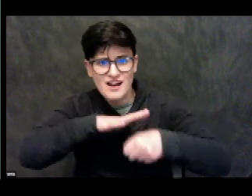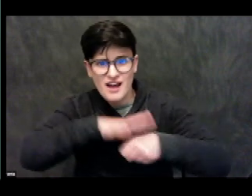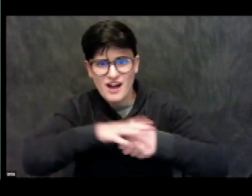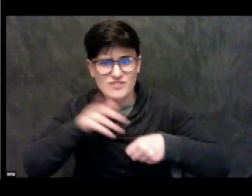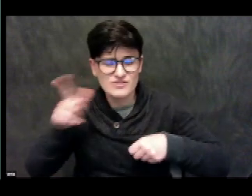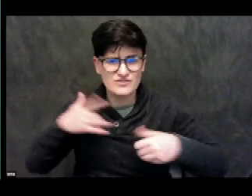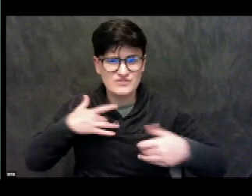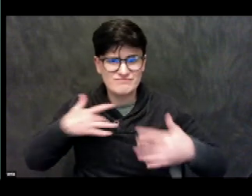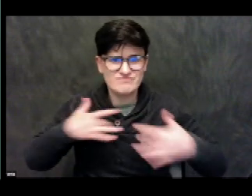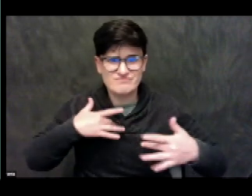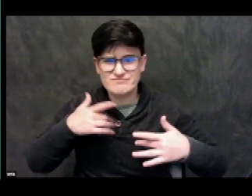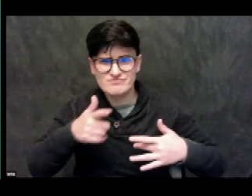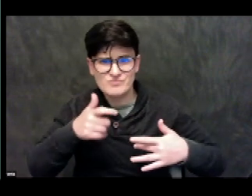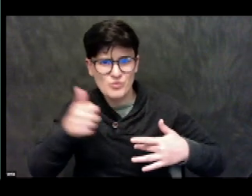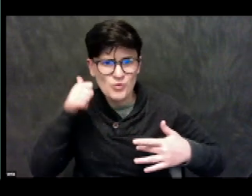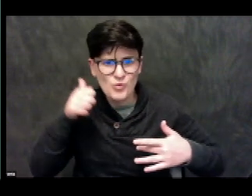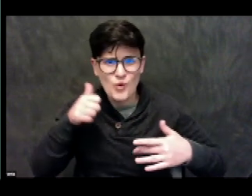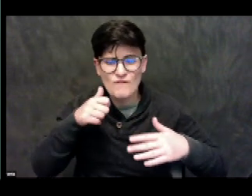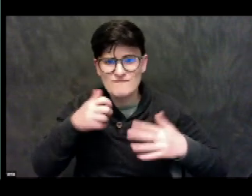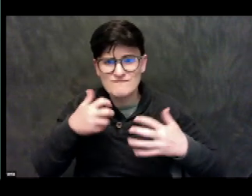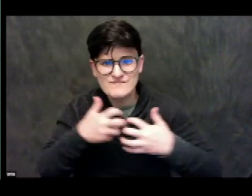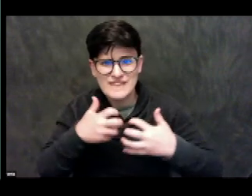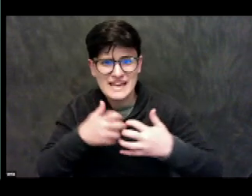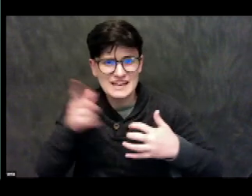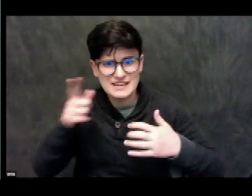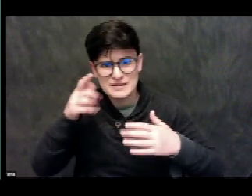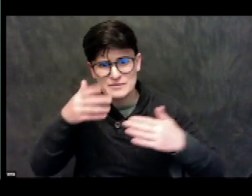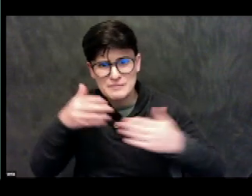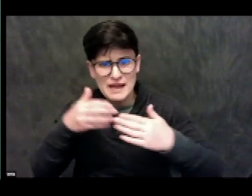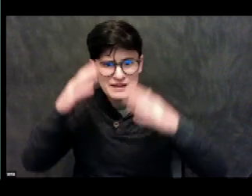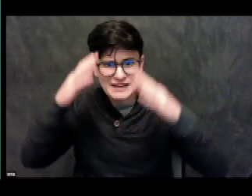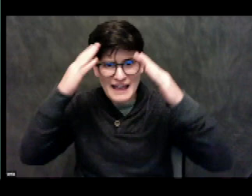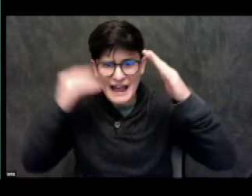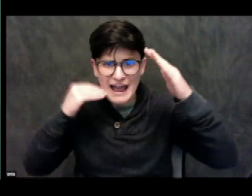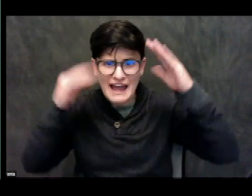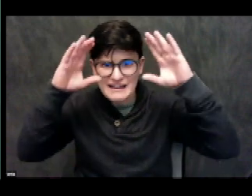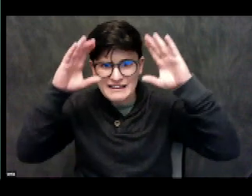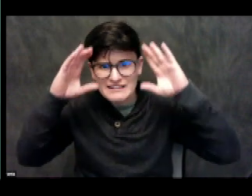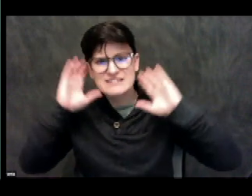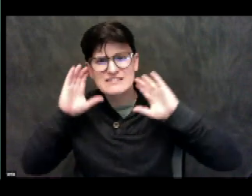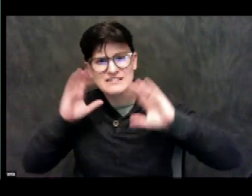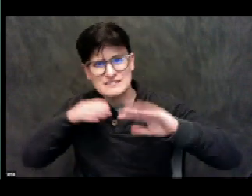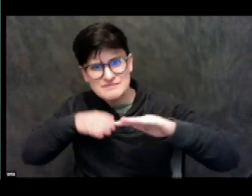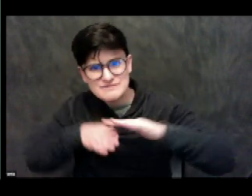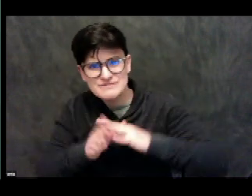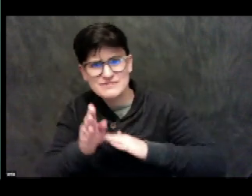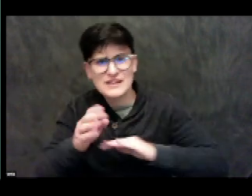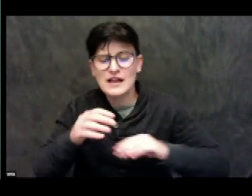I brought those concerns to the Dr. and she said, well, they don't or the body doesn't